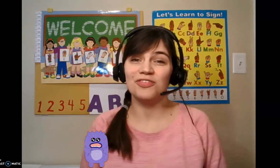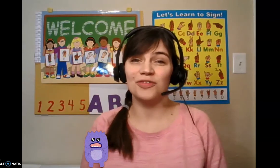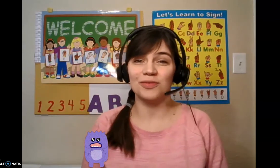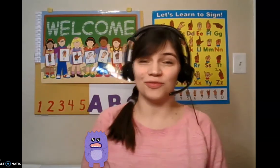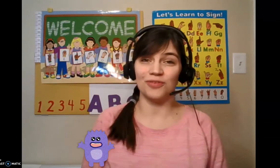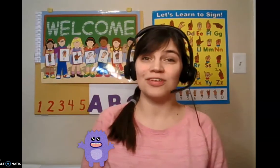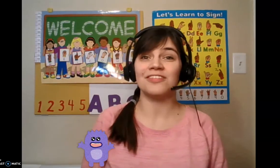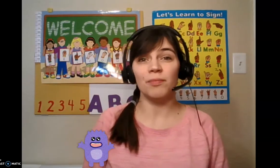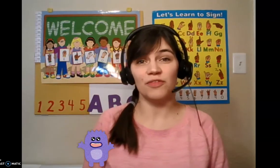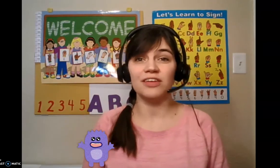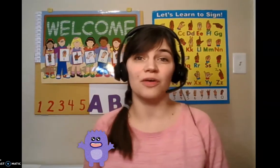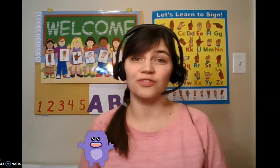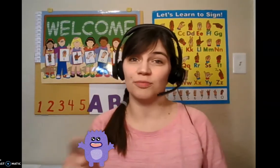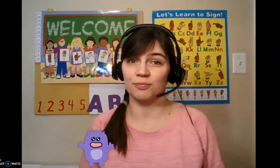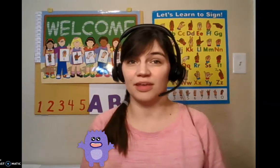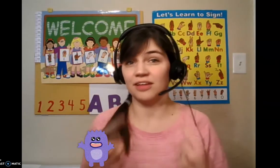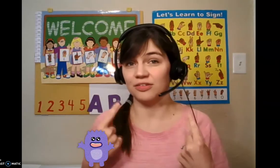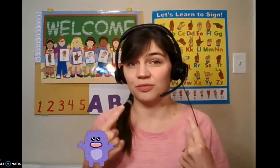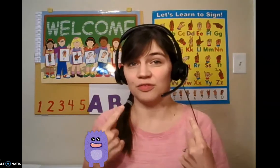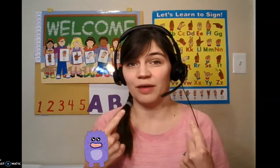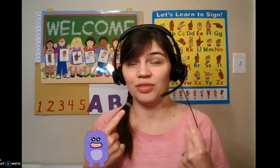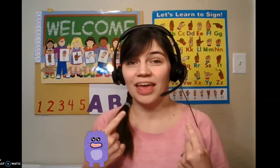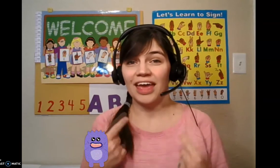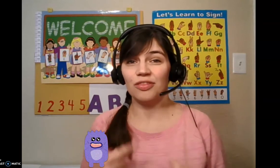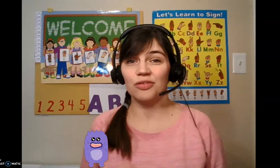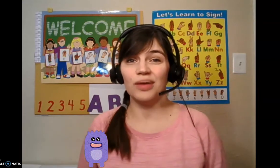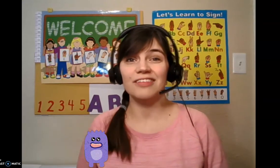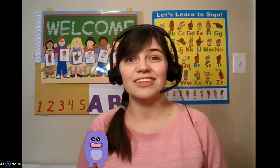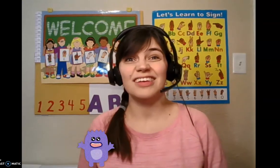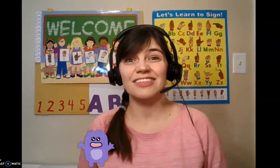serves him food, some of it goes from his plate into his mouth and the rest he